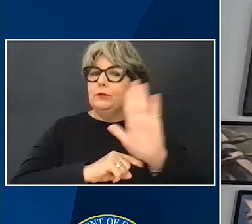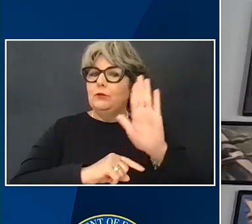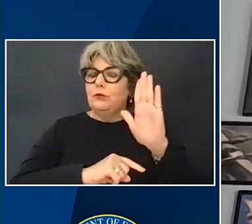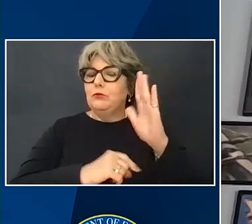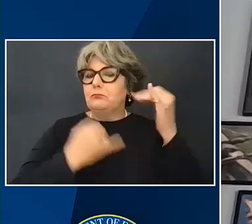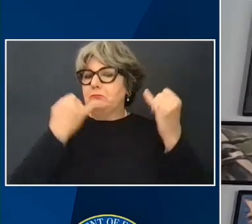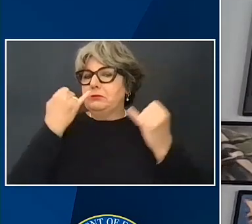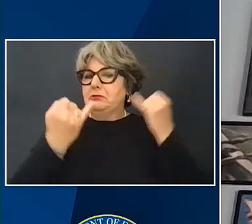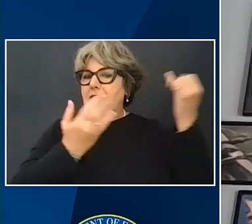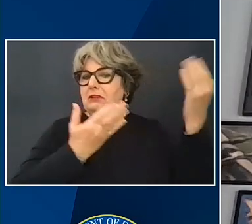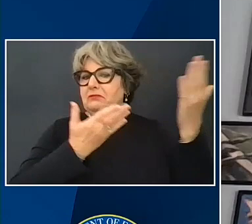may have in this area.